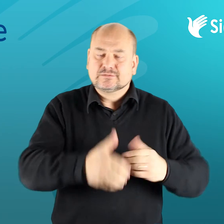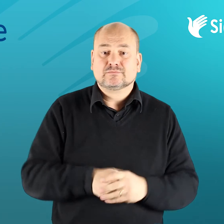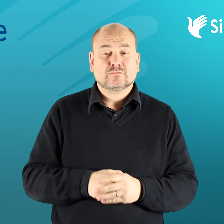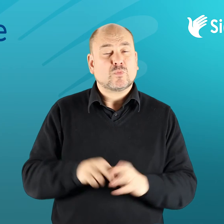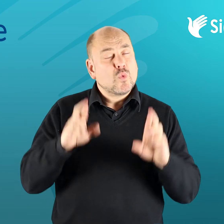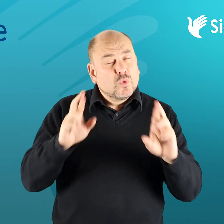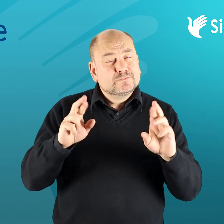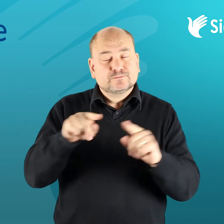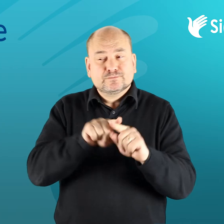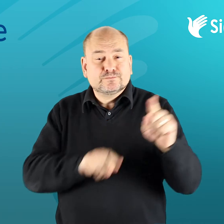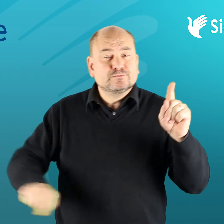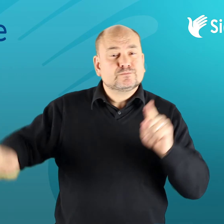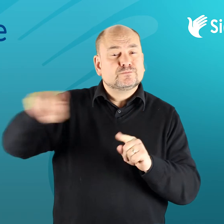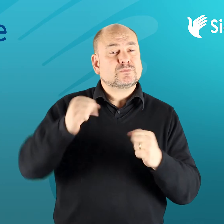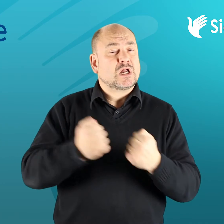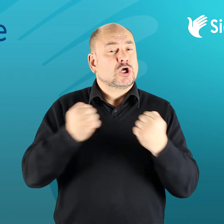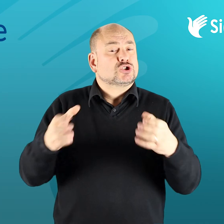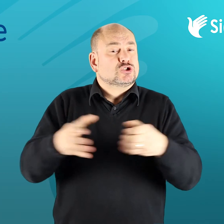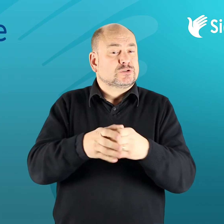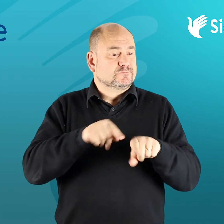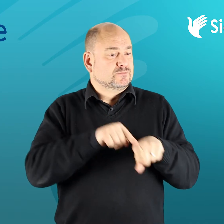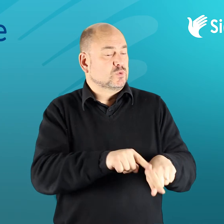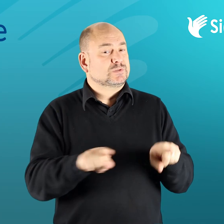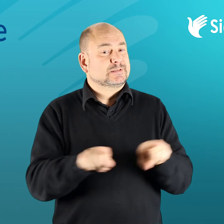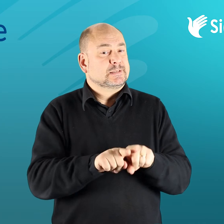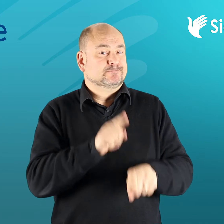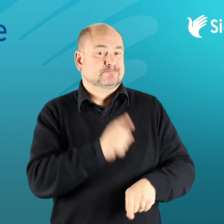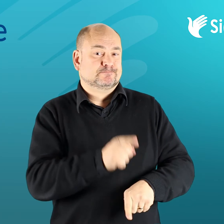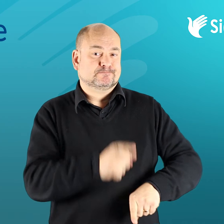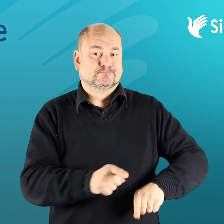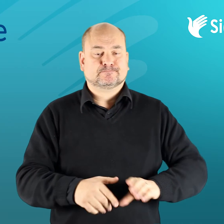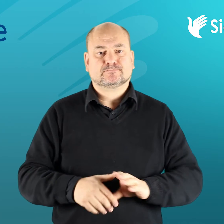and we hope other energy providers will follow their example."